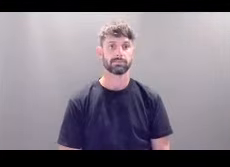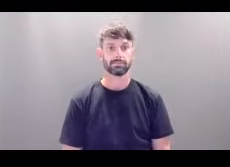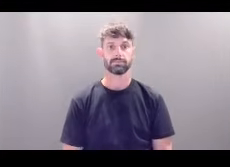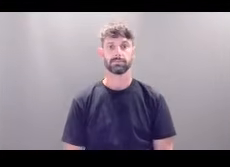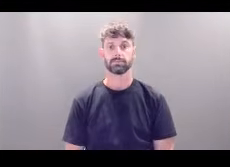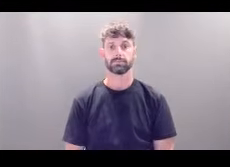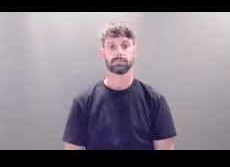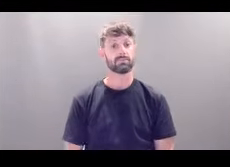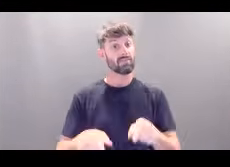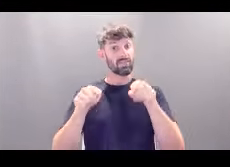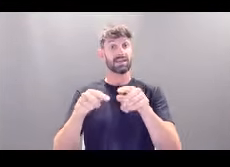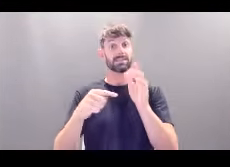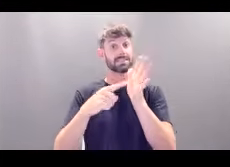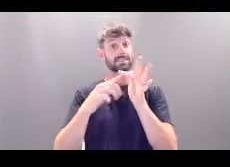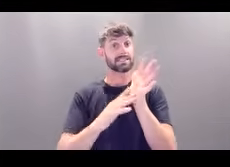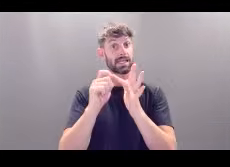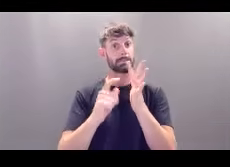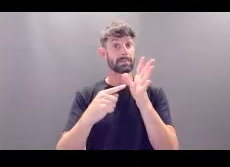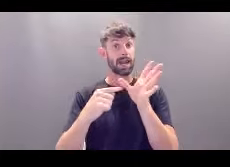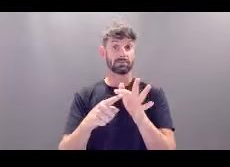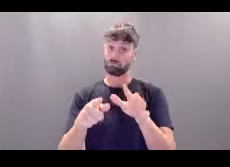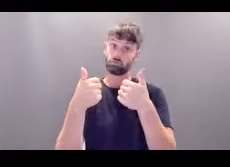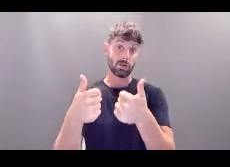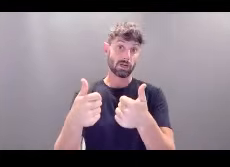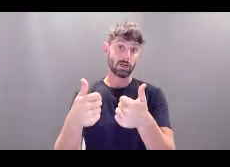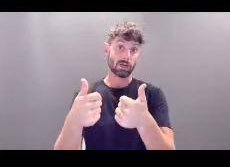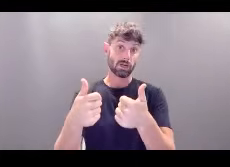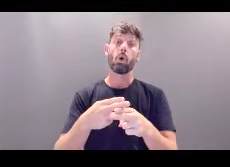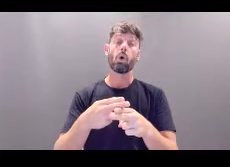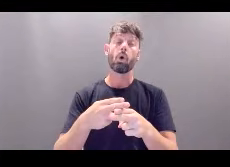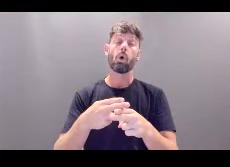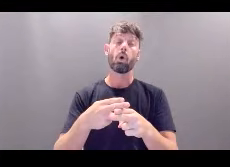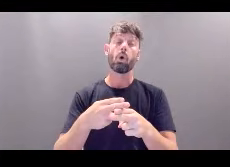when providing evidence for AT valued less than $15,000.